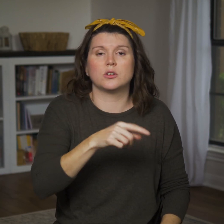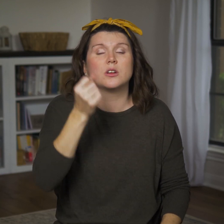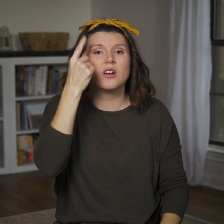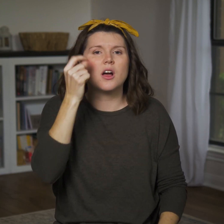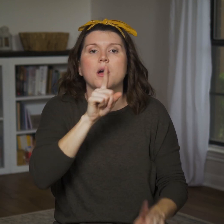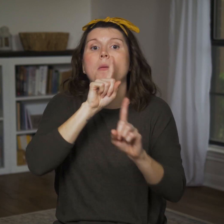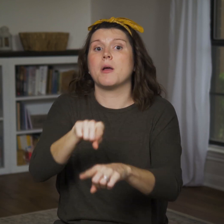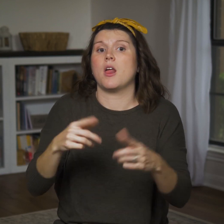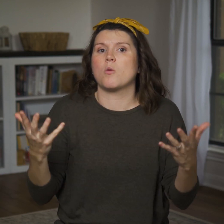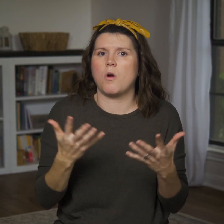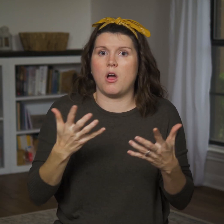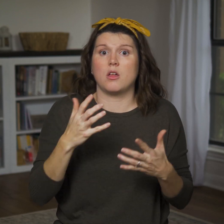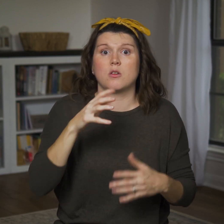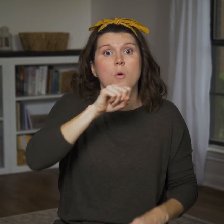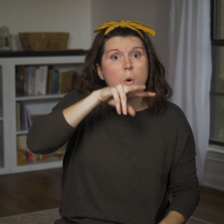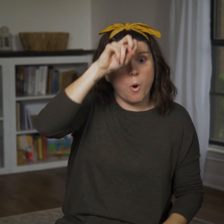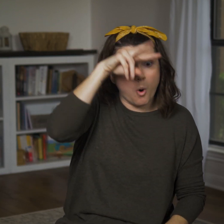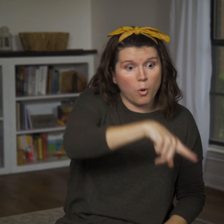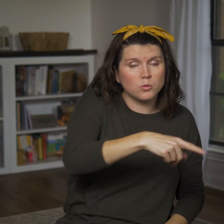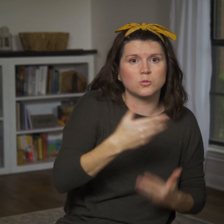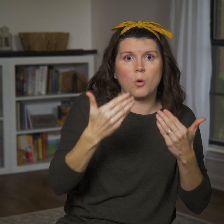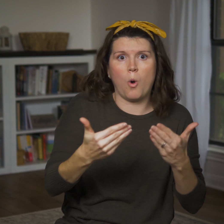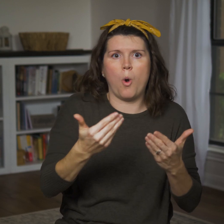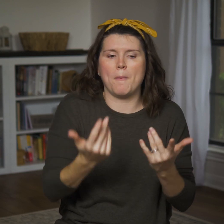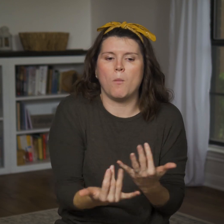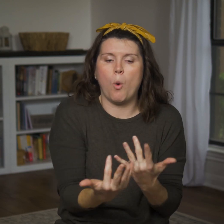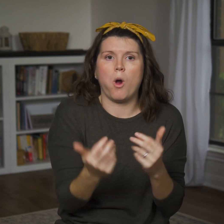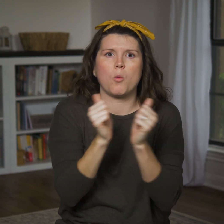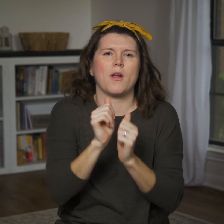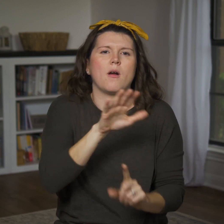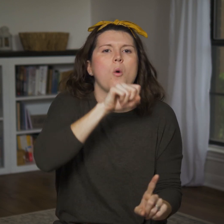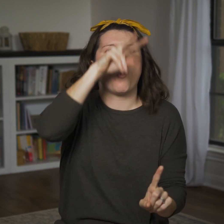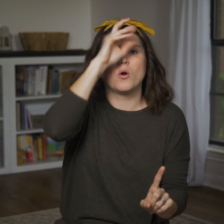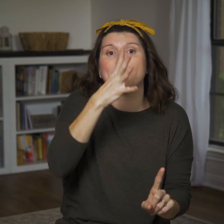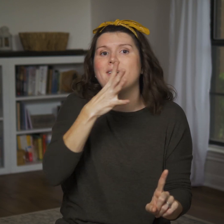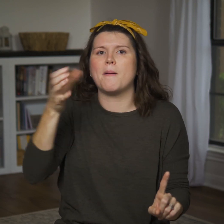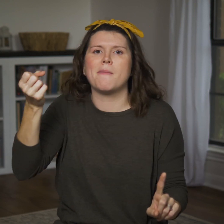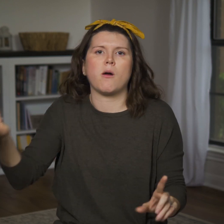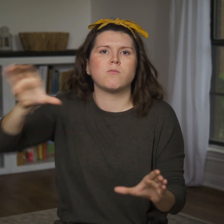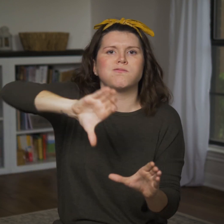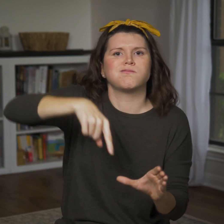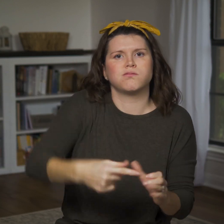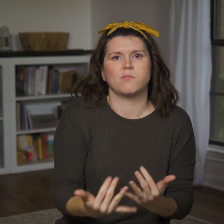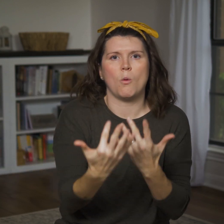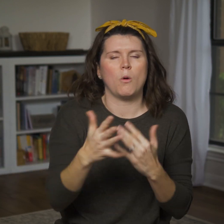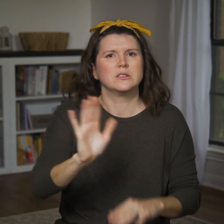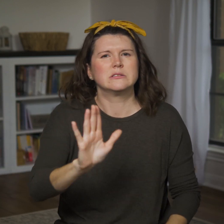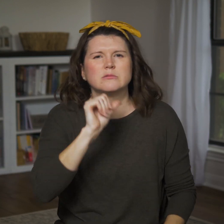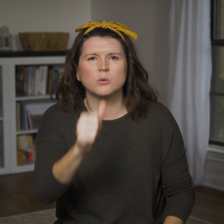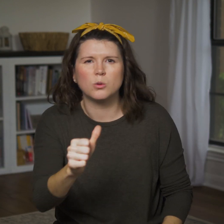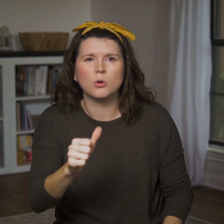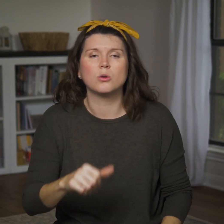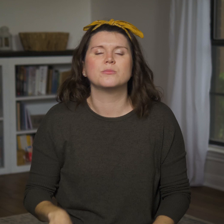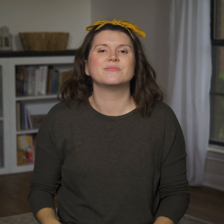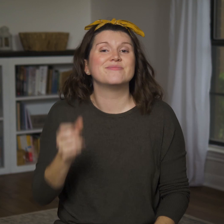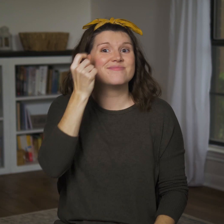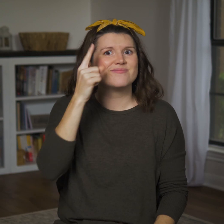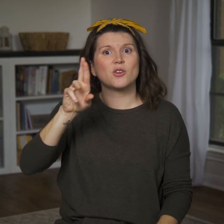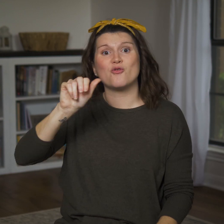is the command not to boil a goat in its mother’s milk.